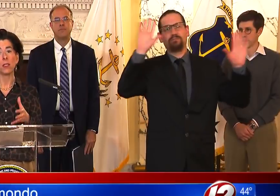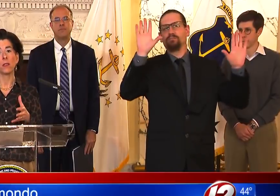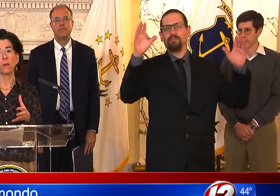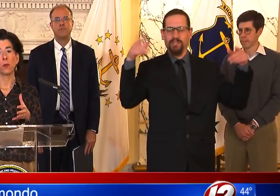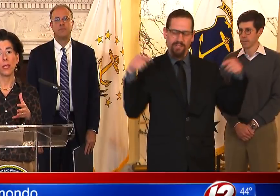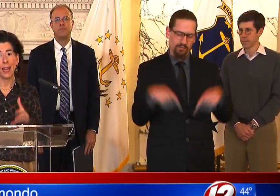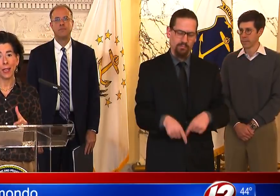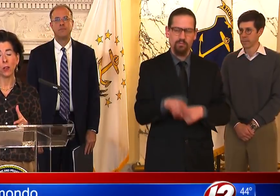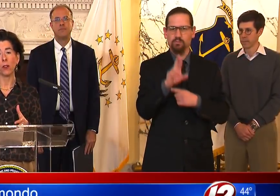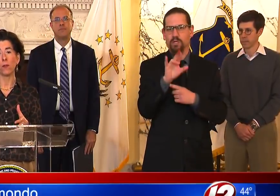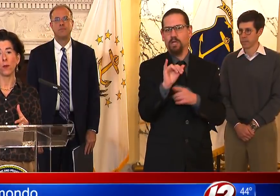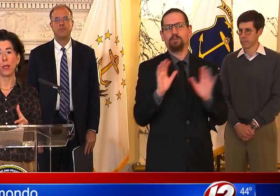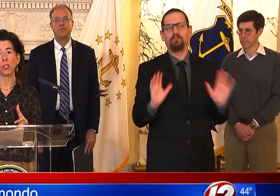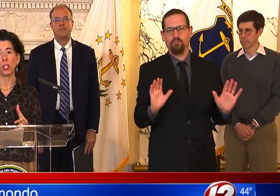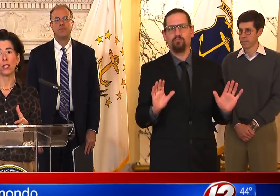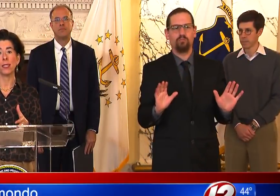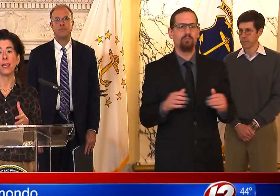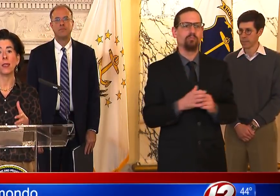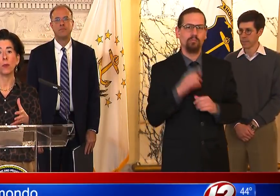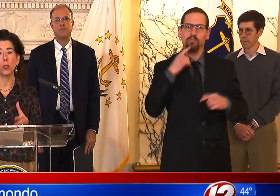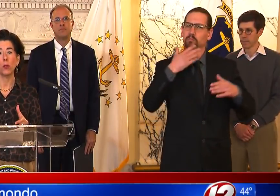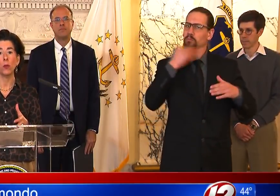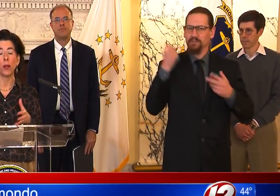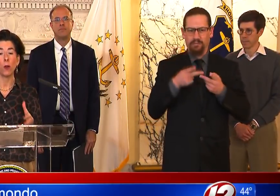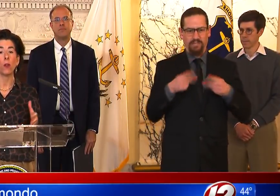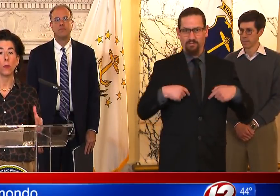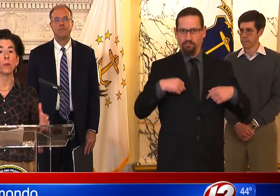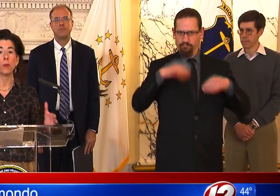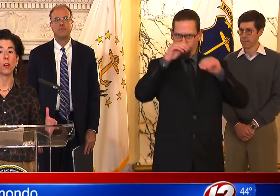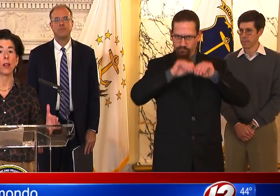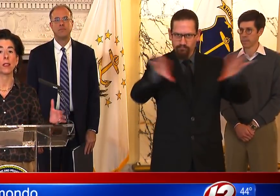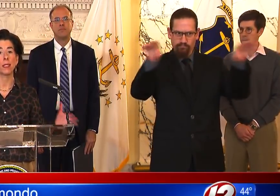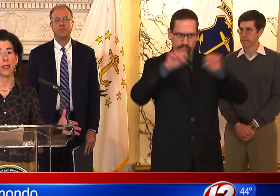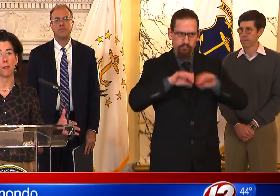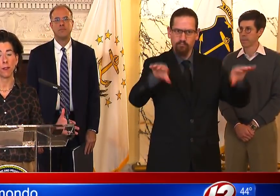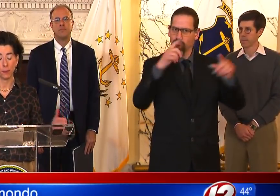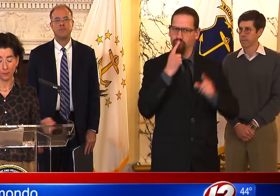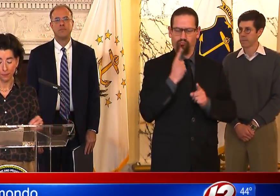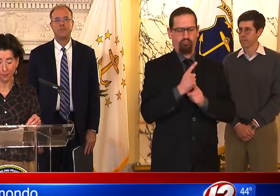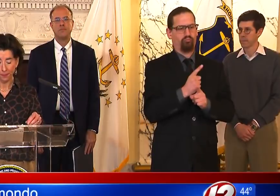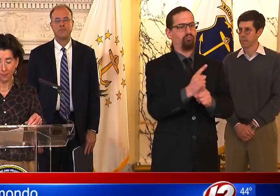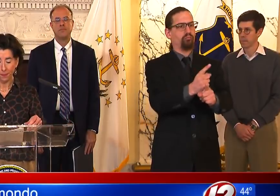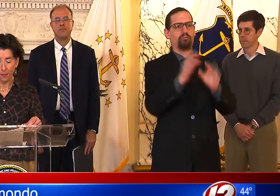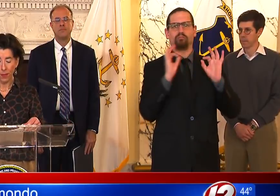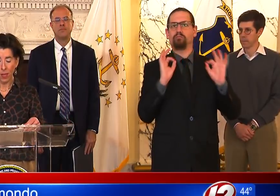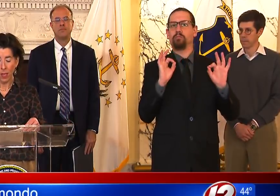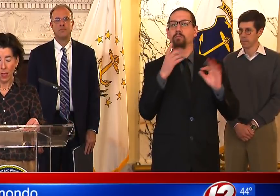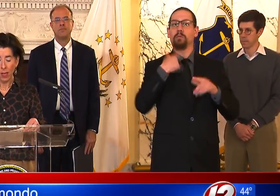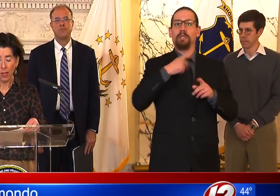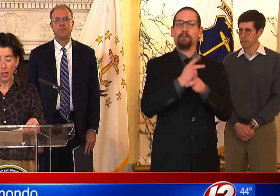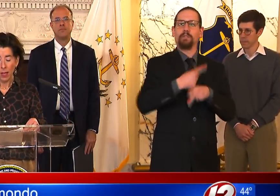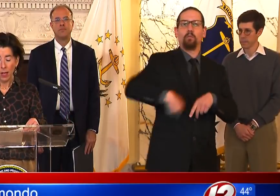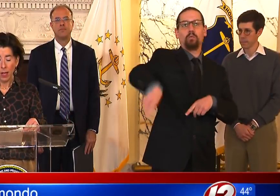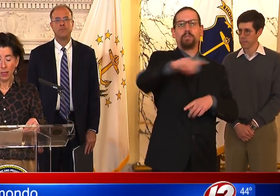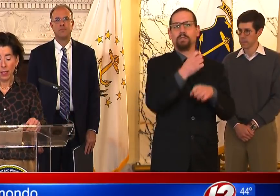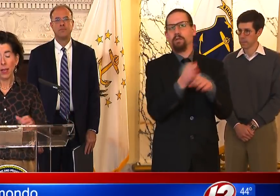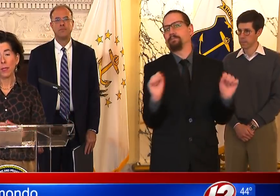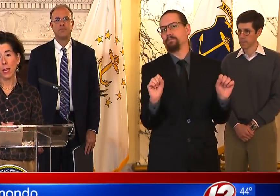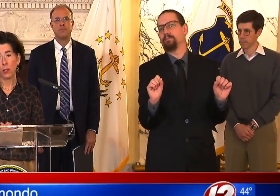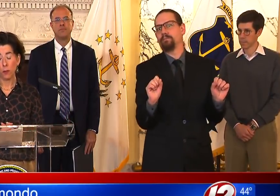THAT IS NOT WHERE WE ARE. WE ARE GOING TO DO EVERYTHING WE CAN TO GET YOU THE BEST,